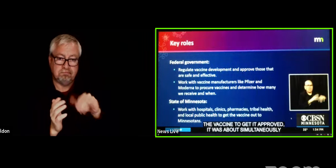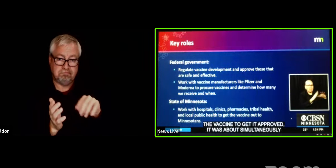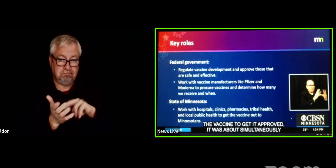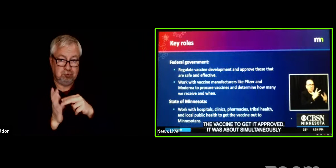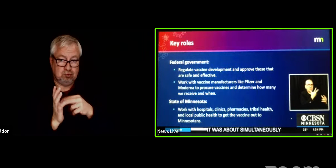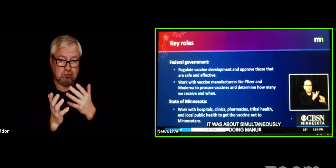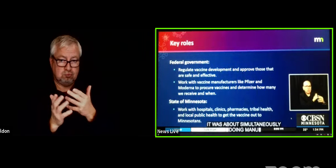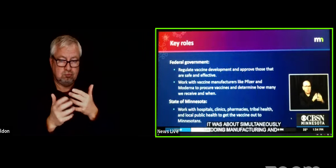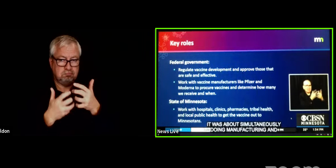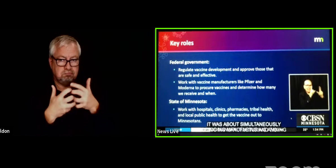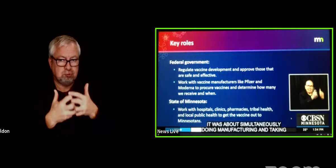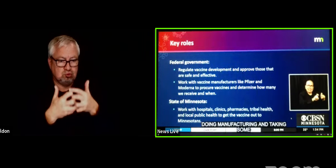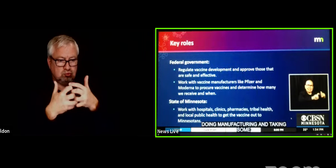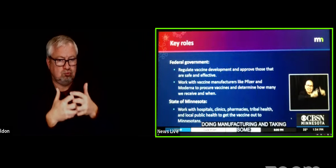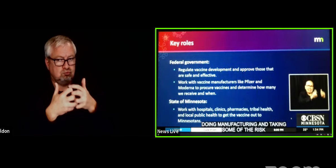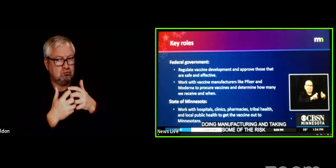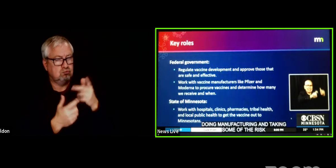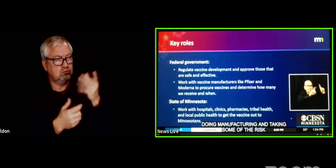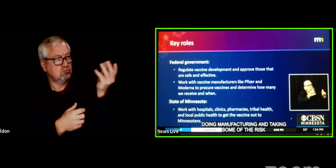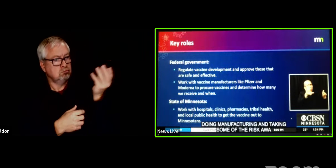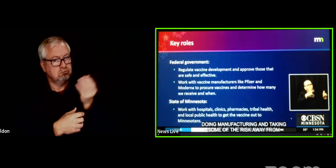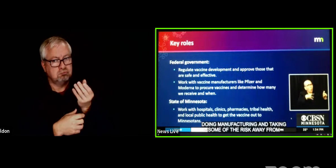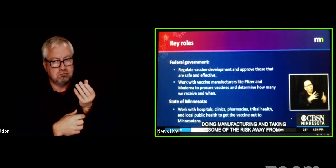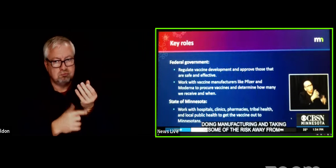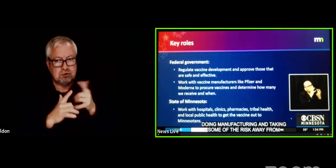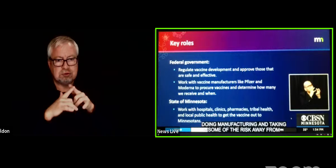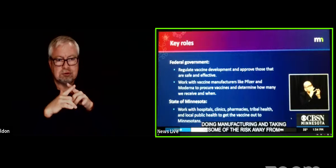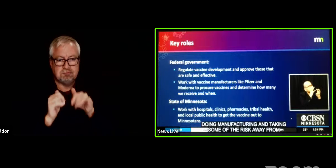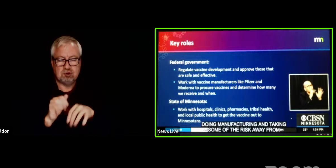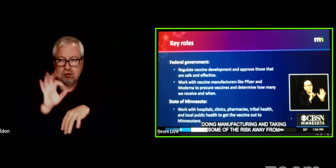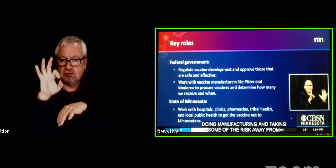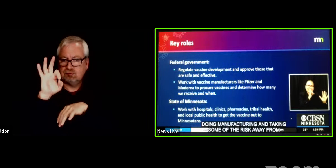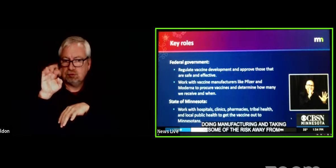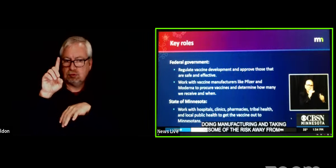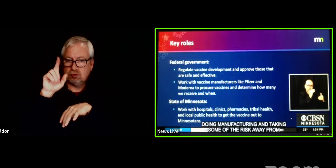I CAN TELL YOU THIS, THAT THE PROCESSES AND THE SAFETY, NO CORNELLERS WERE CUT TO GET THIS AND FDA